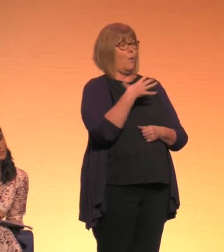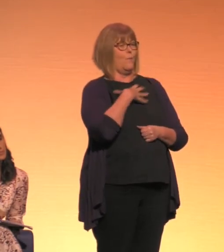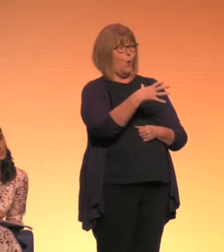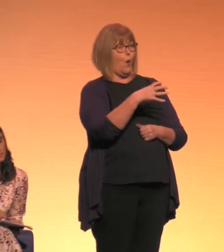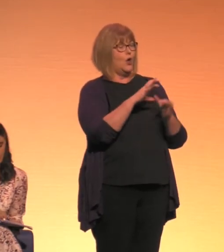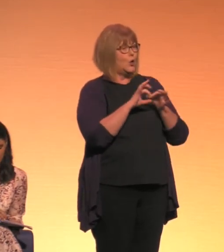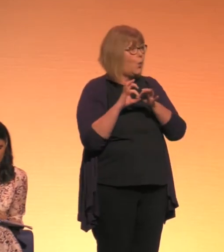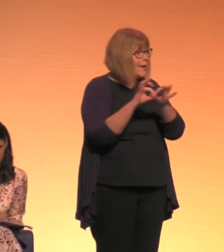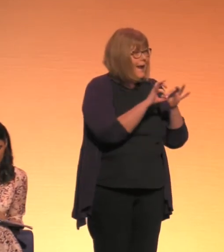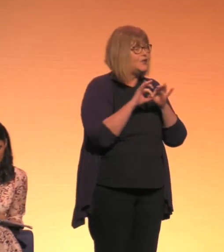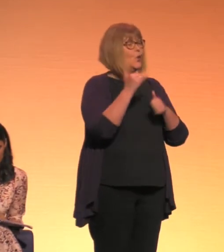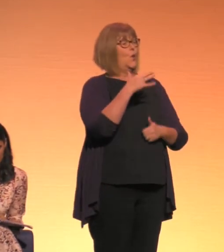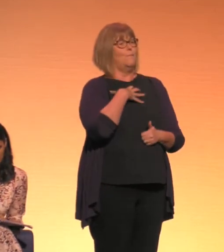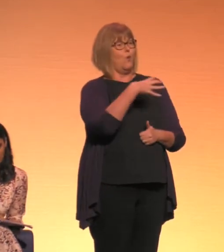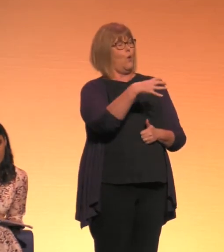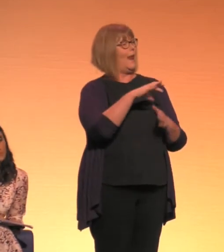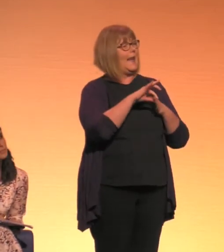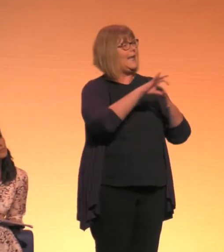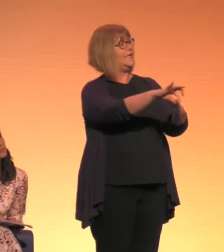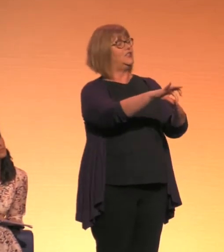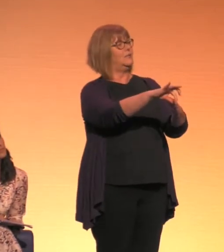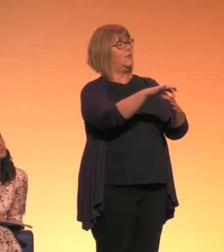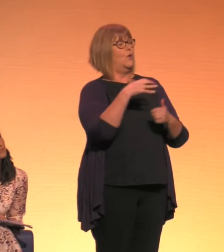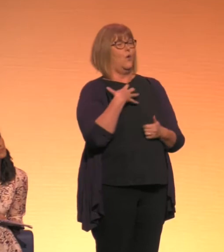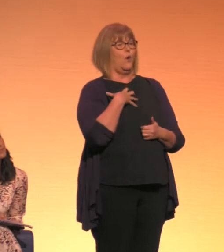or more leadership, or more of this particular professional